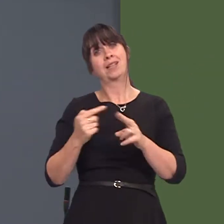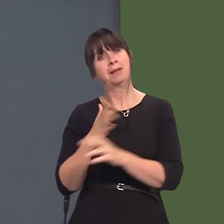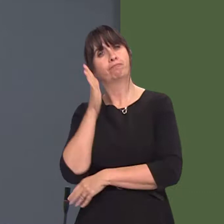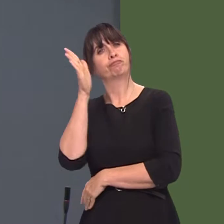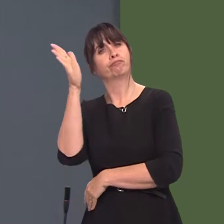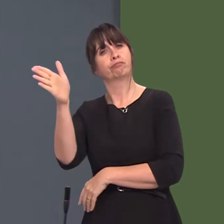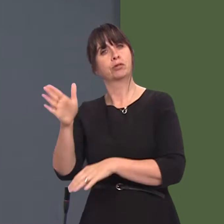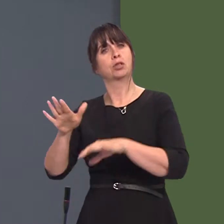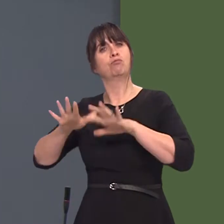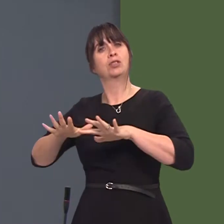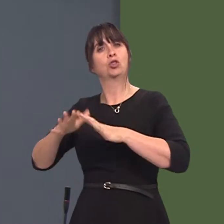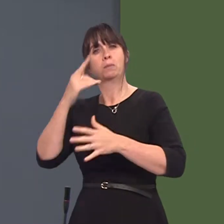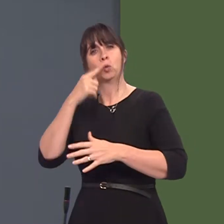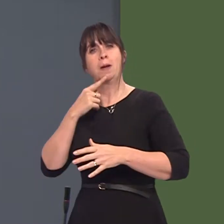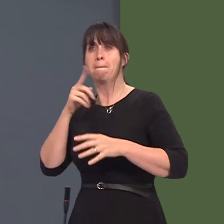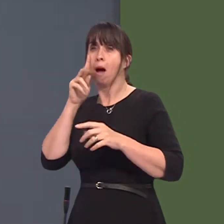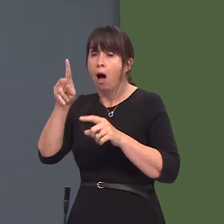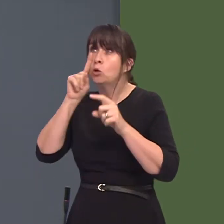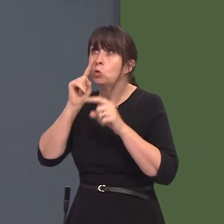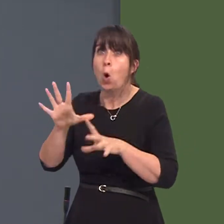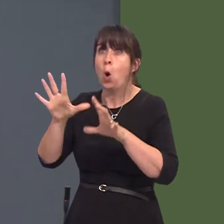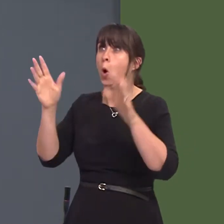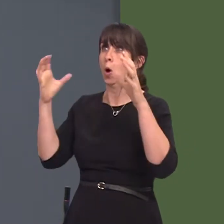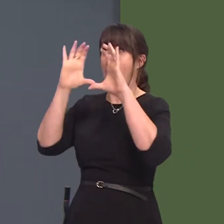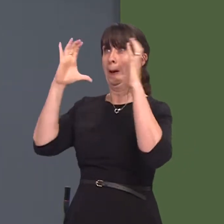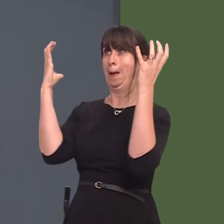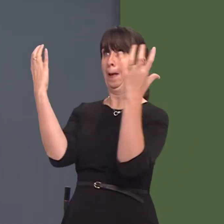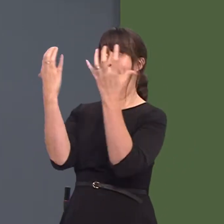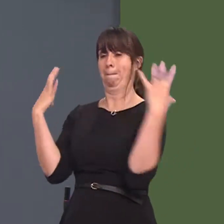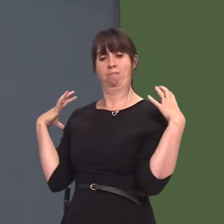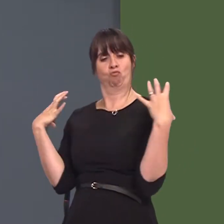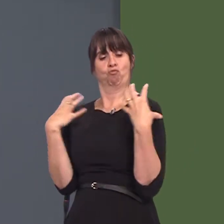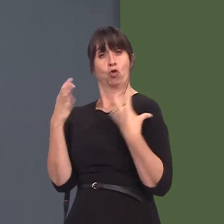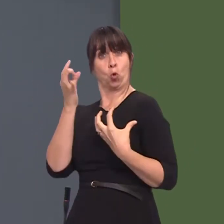the British Museum and see the gold cape up close and also talk with the curators and representatives there.